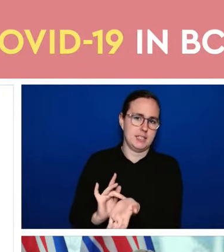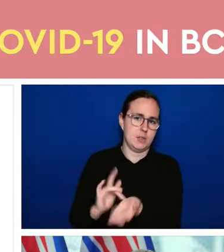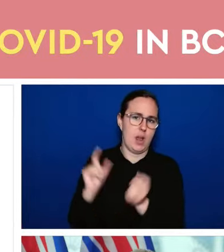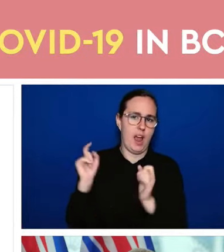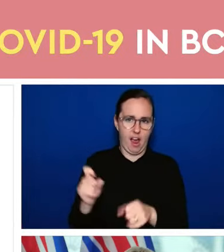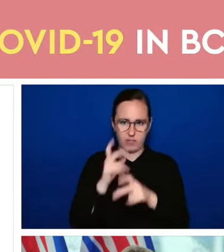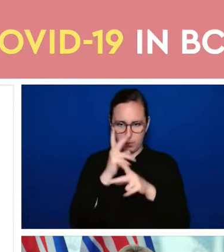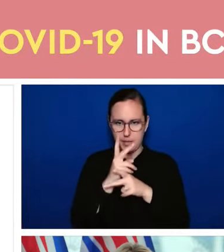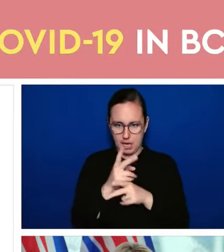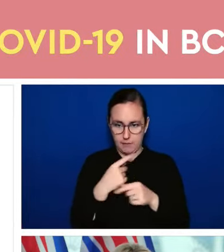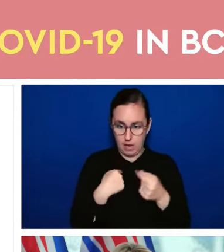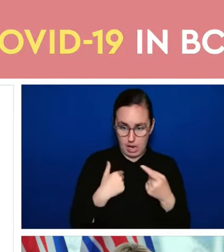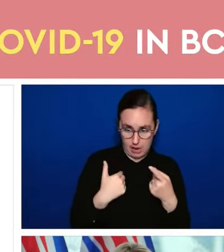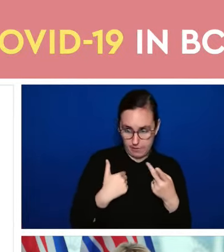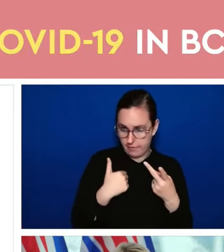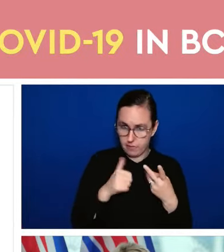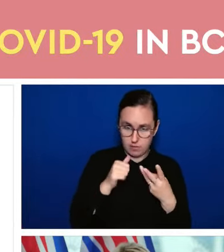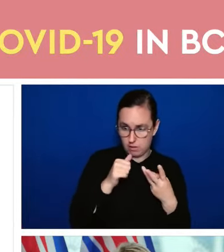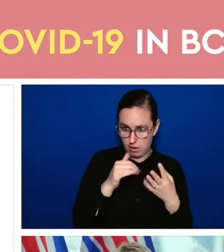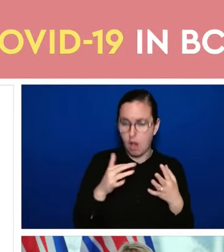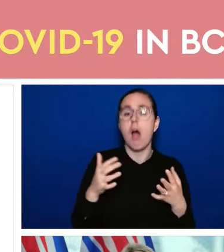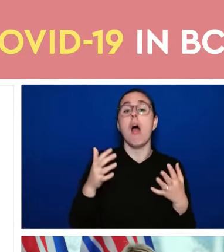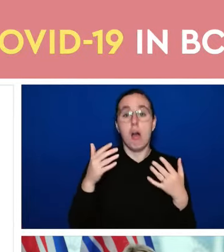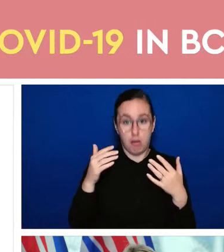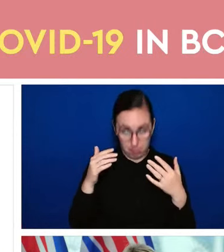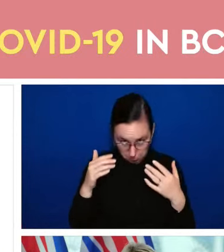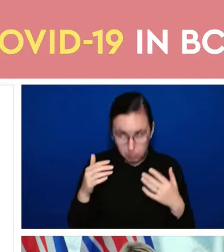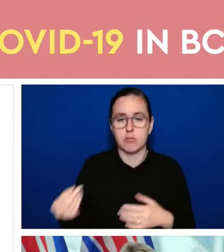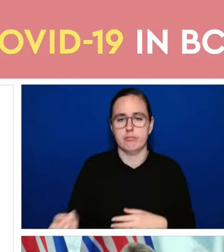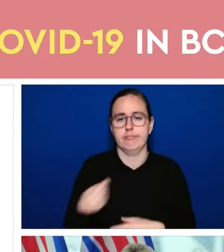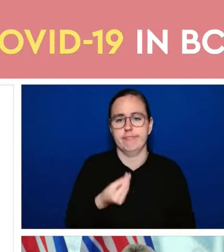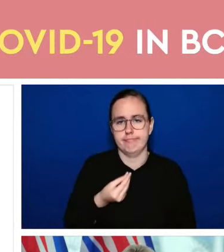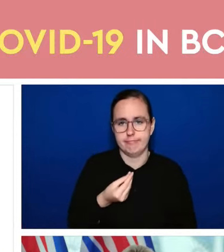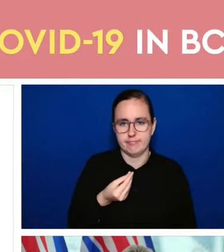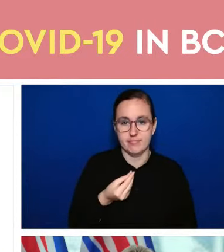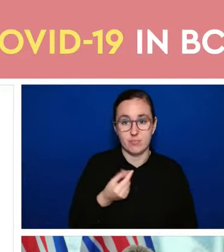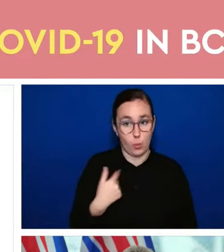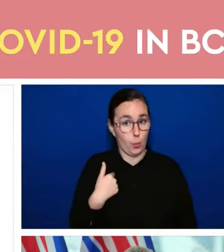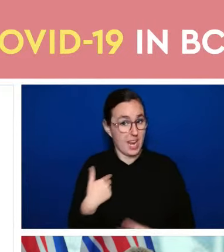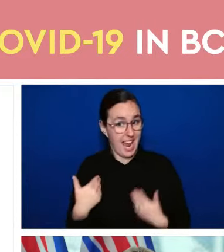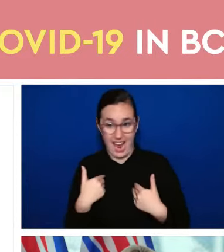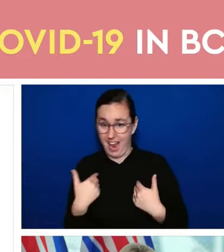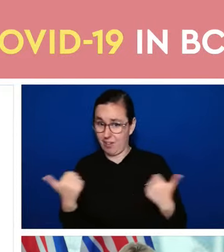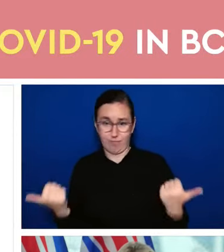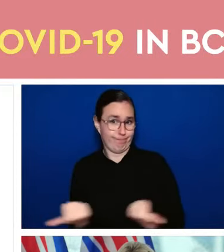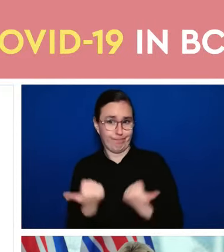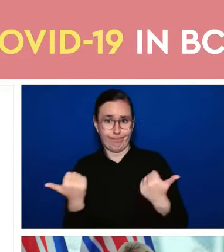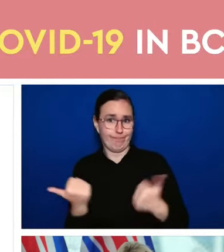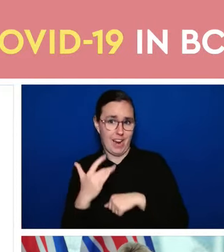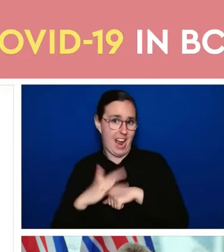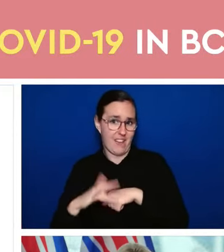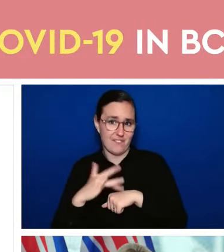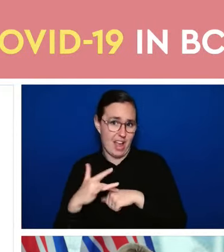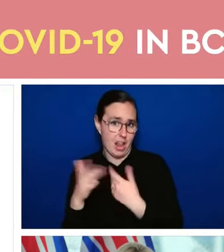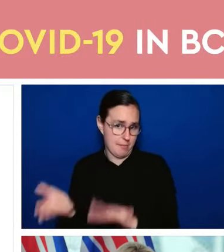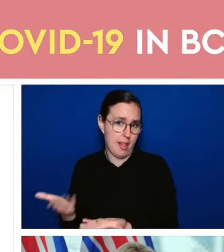needed and the rapid antigen test can be used to initiate treatment. I think that's really